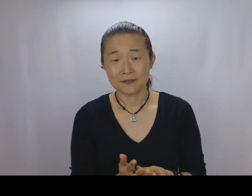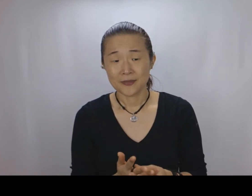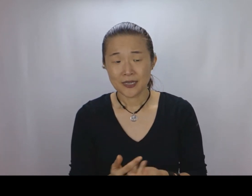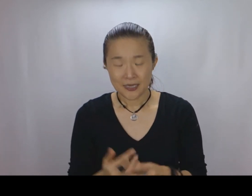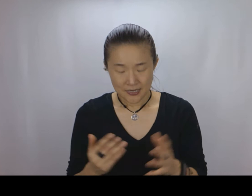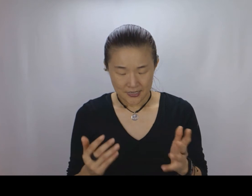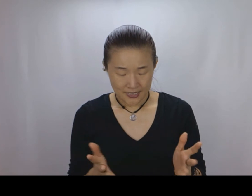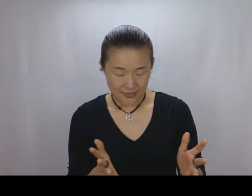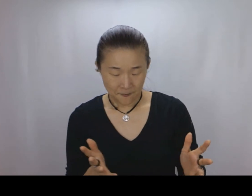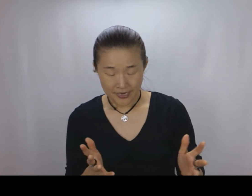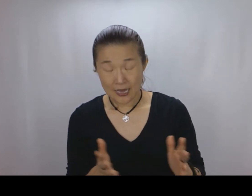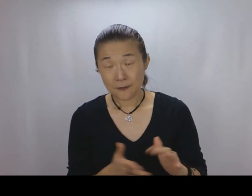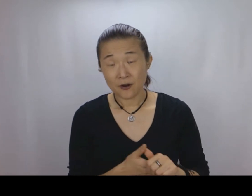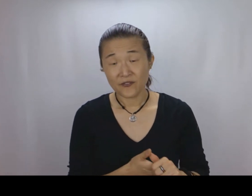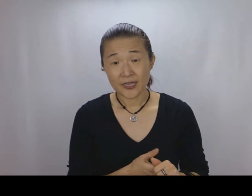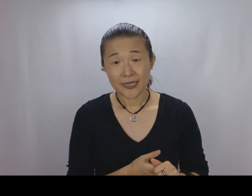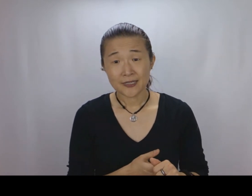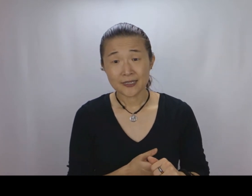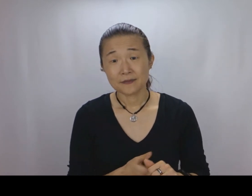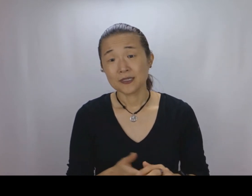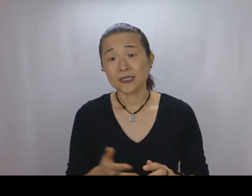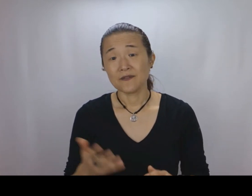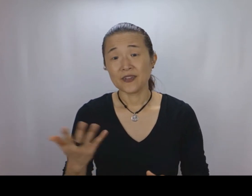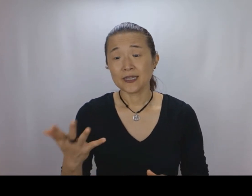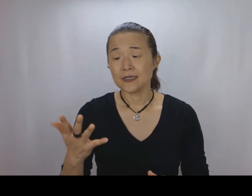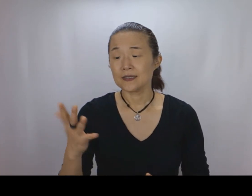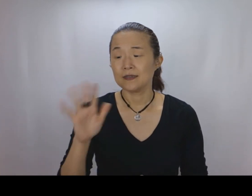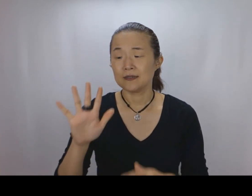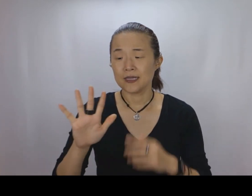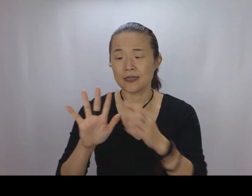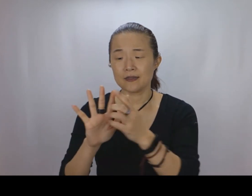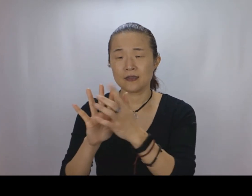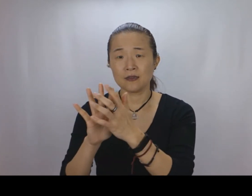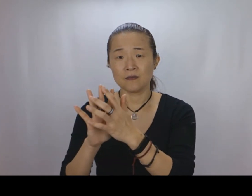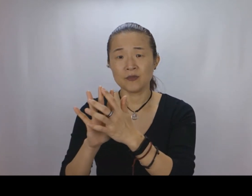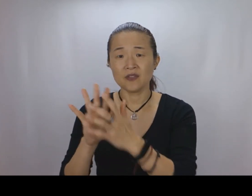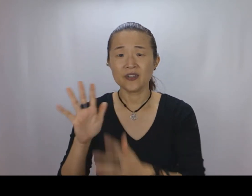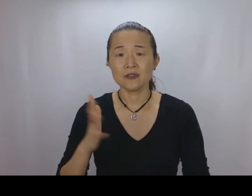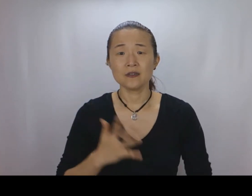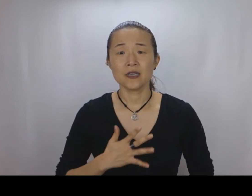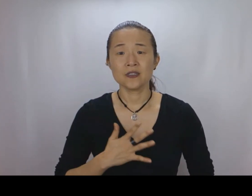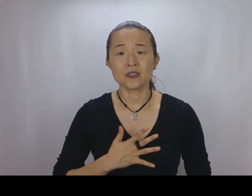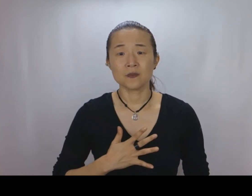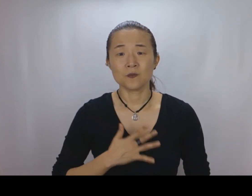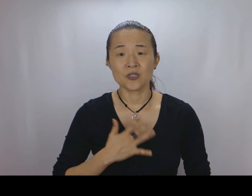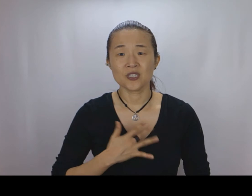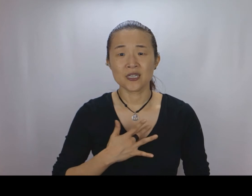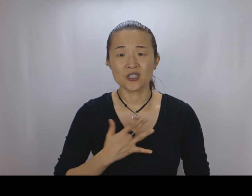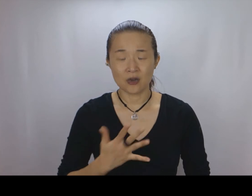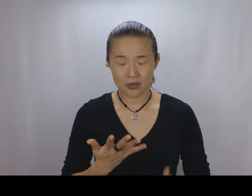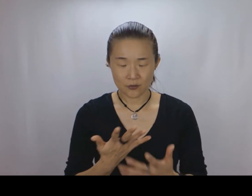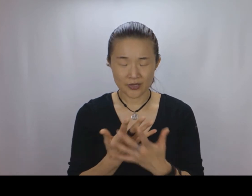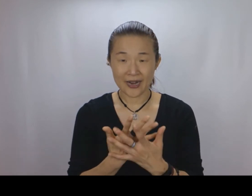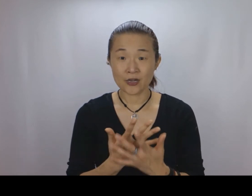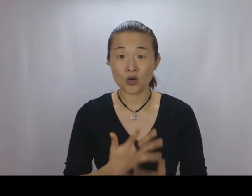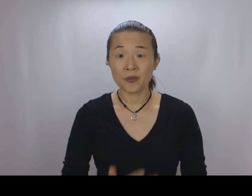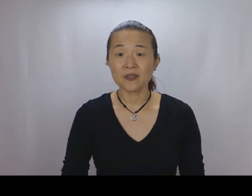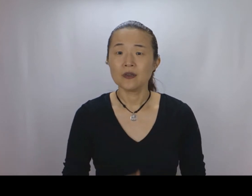Next up we have our feelings. To say feelings you take the middle finger and you just brush it against your heart with your hand open.